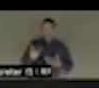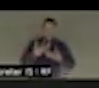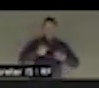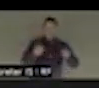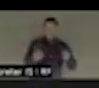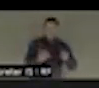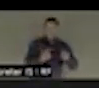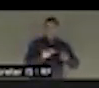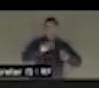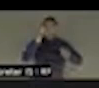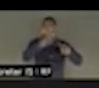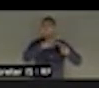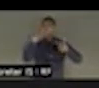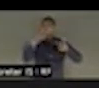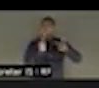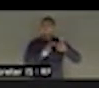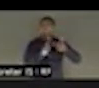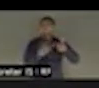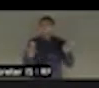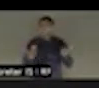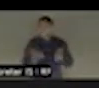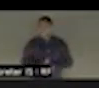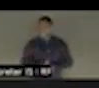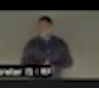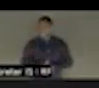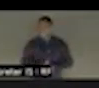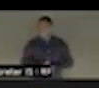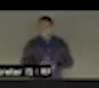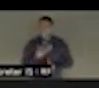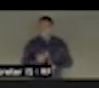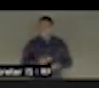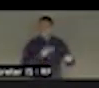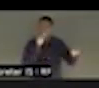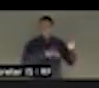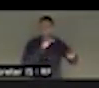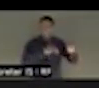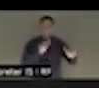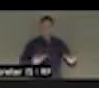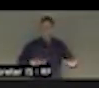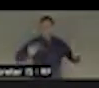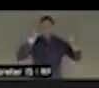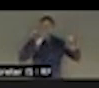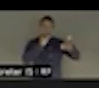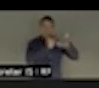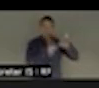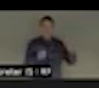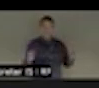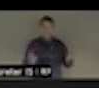curriculum for trainings that would train end users to provide